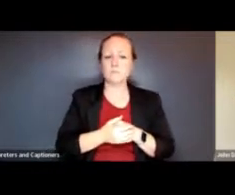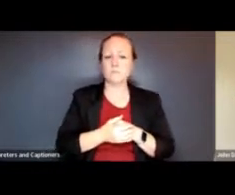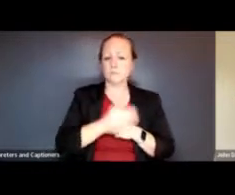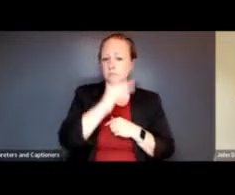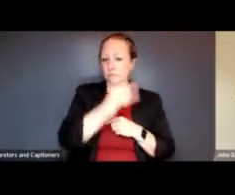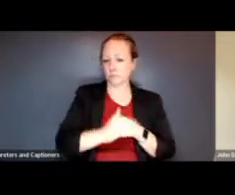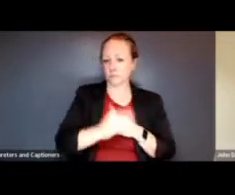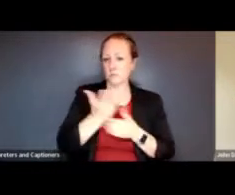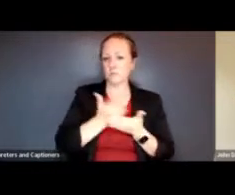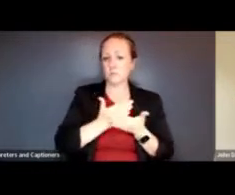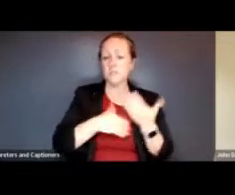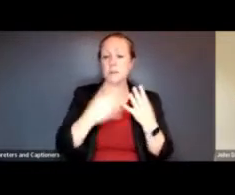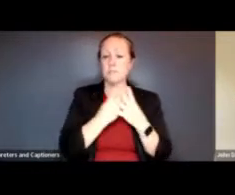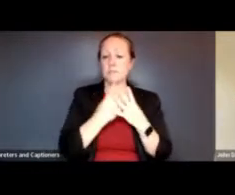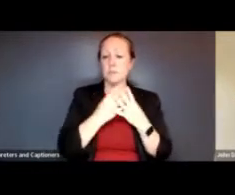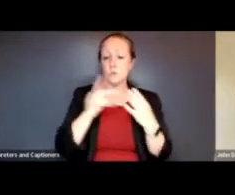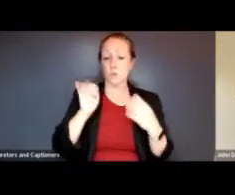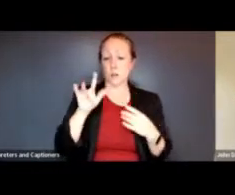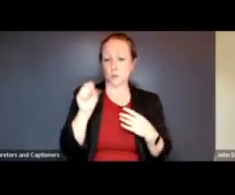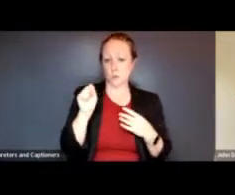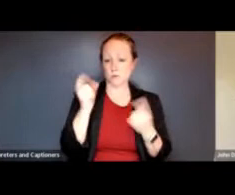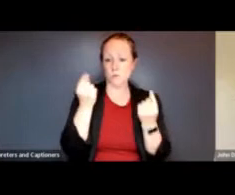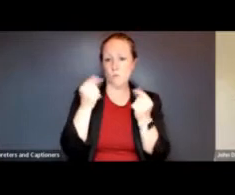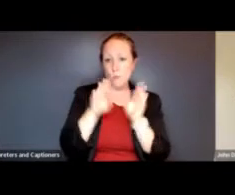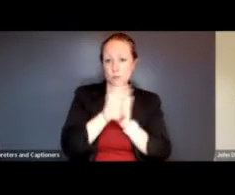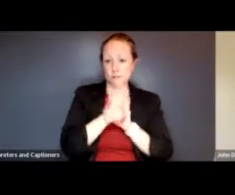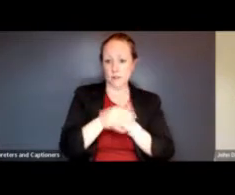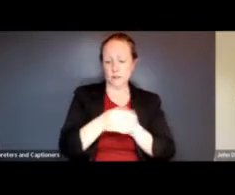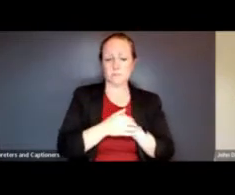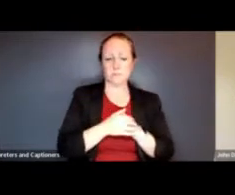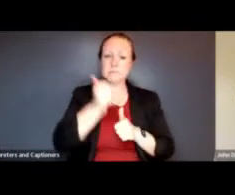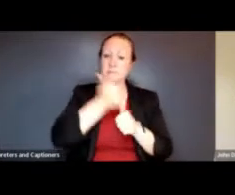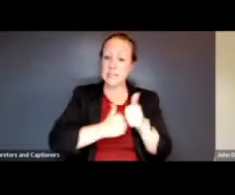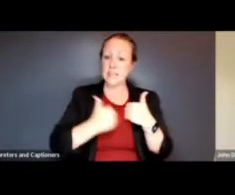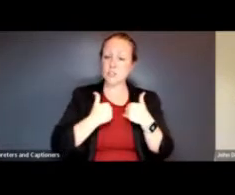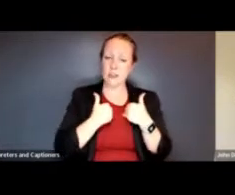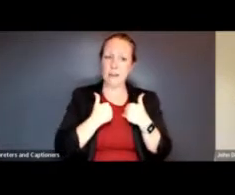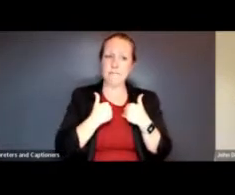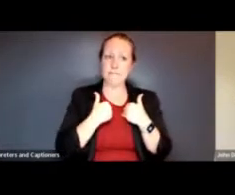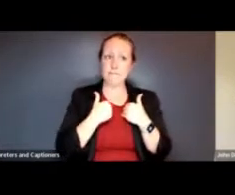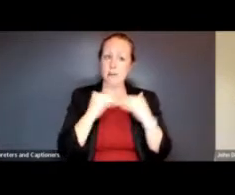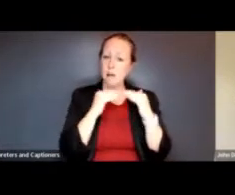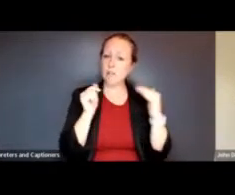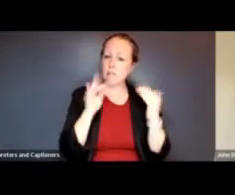screening tools that have been developed, all of these have a level of validation work behind